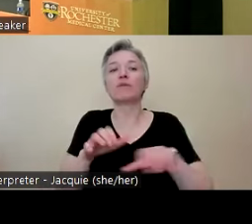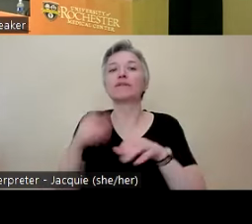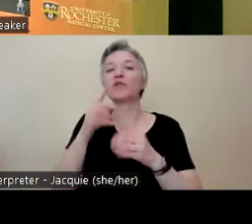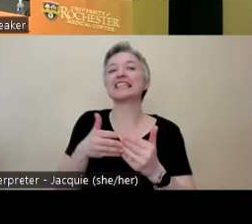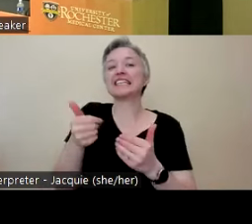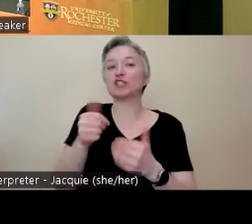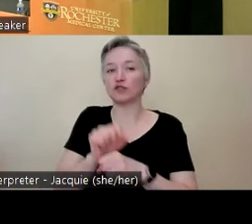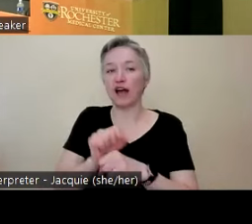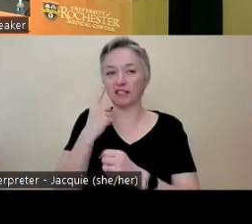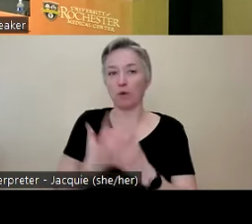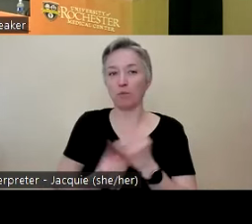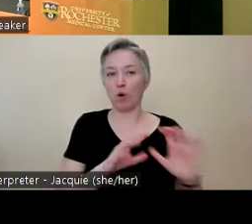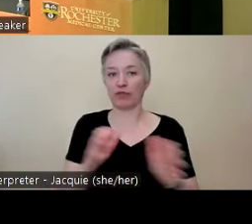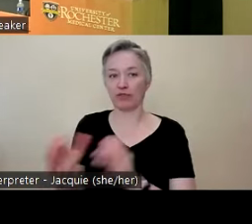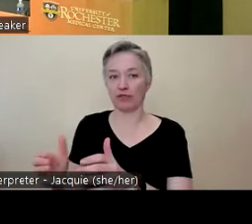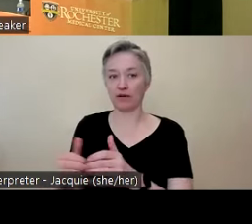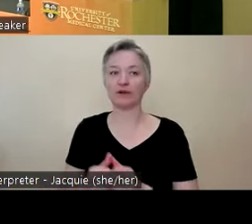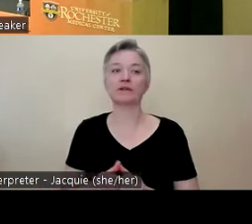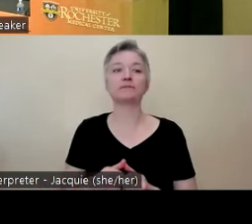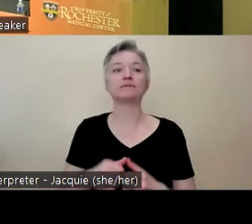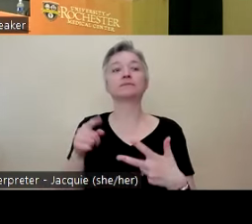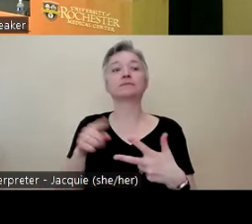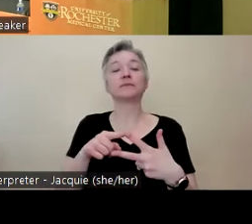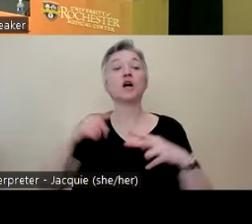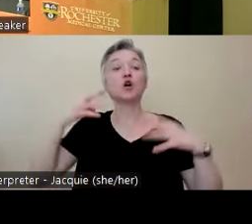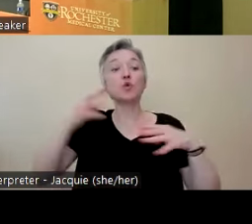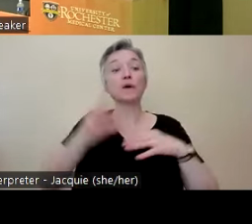and then noise increased arousal in the easier condition for both groups and then